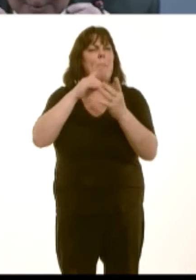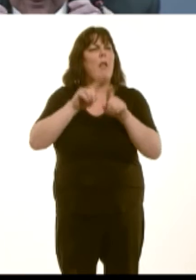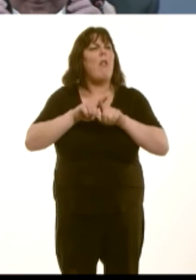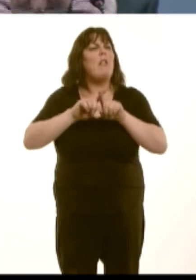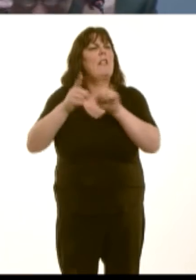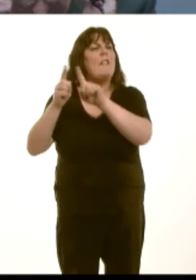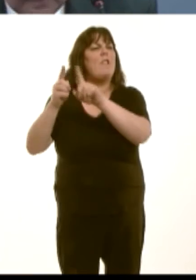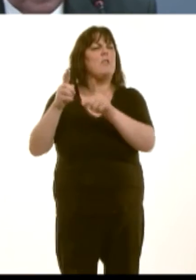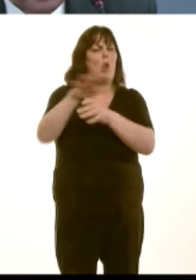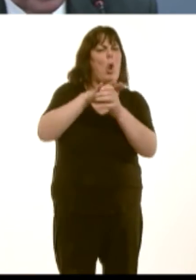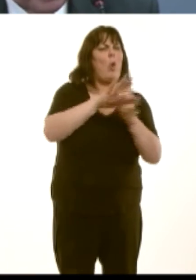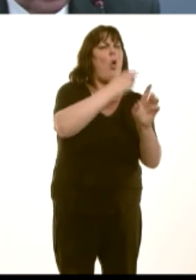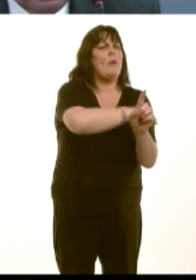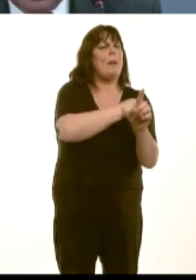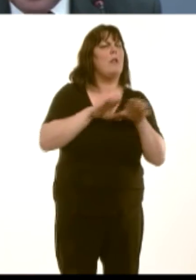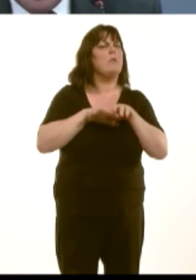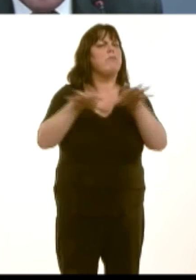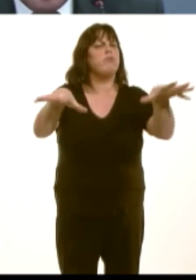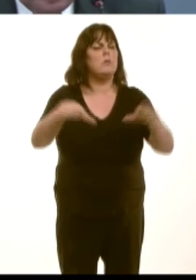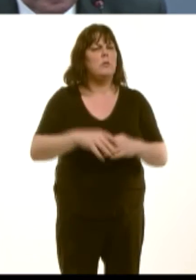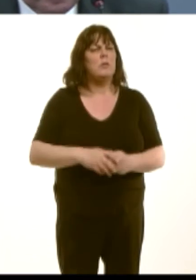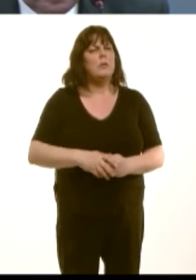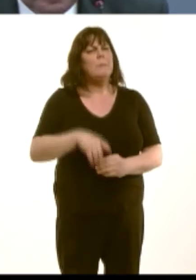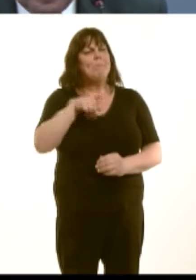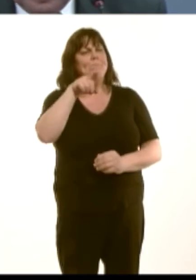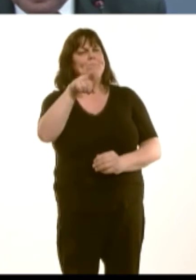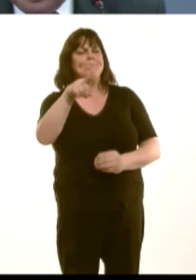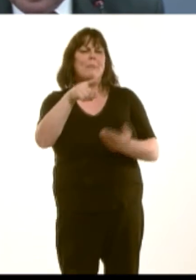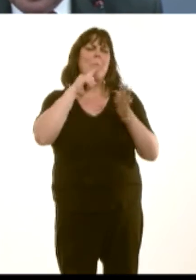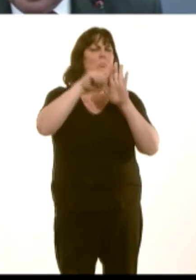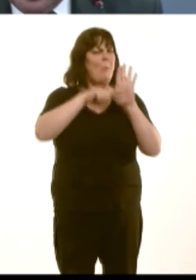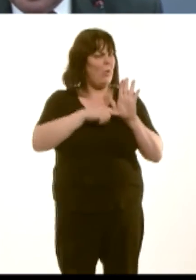Do you identify with the proposals that he has put forward, and can you see services